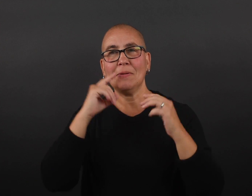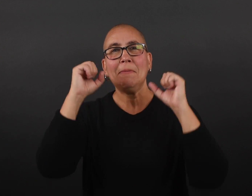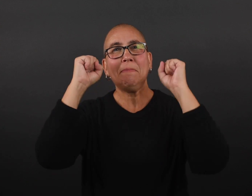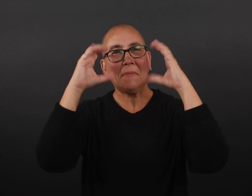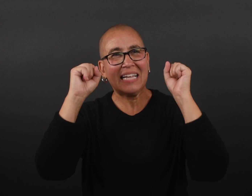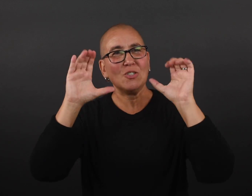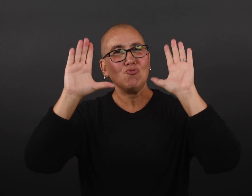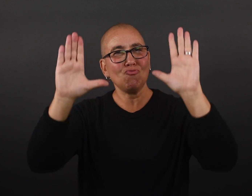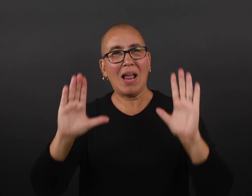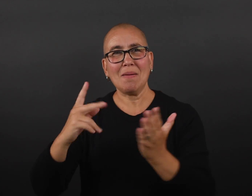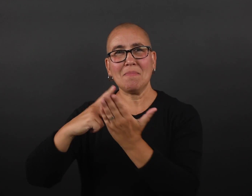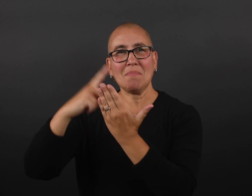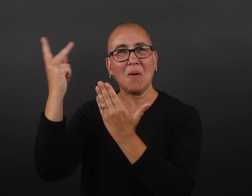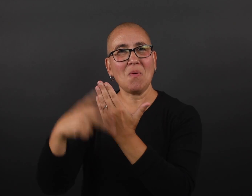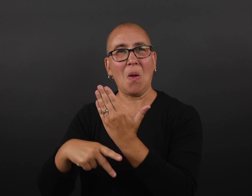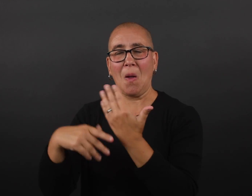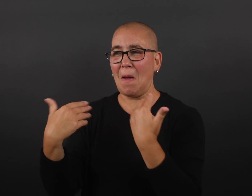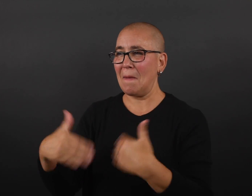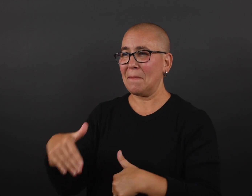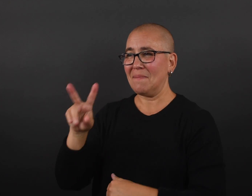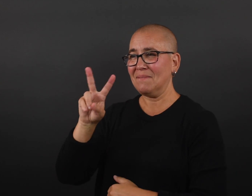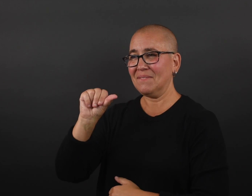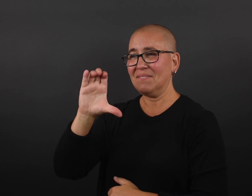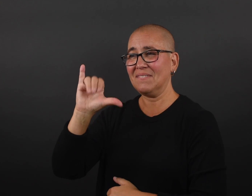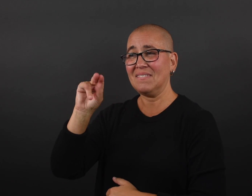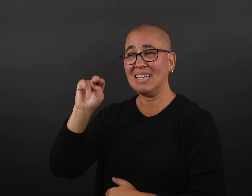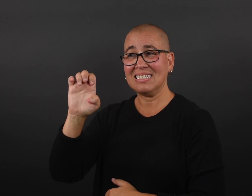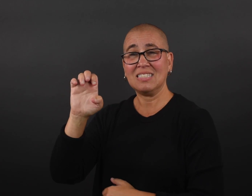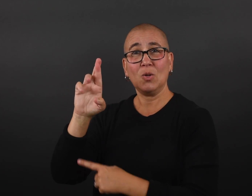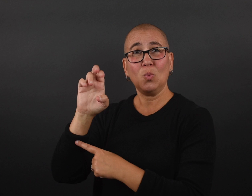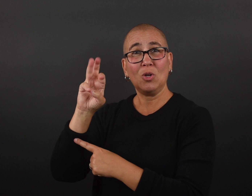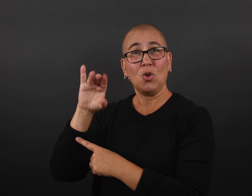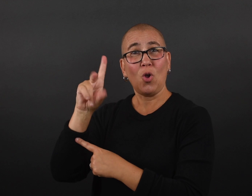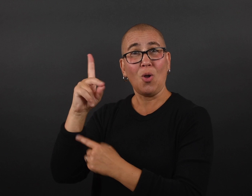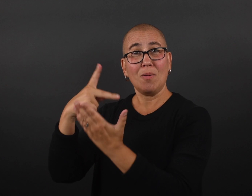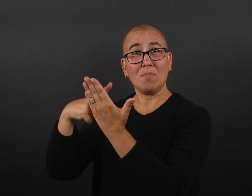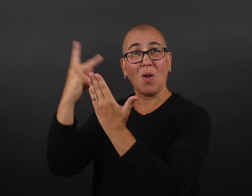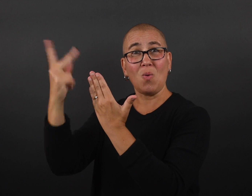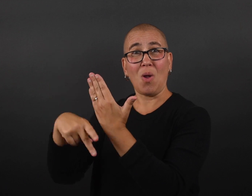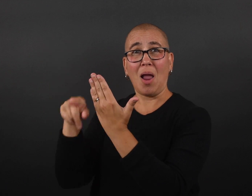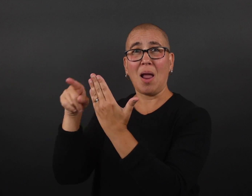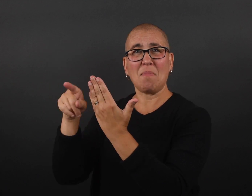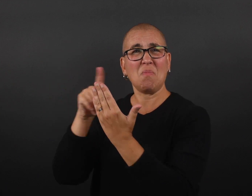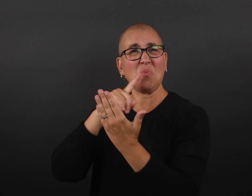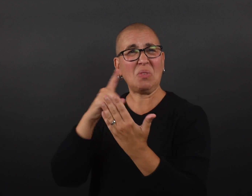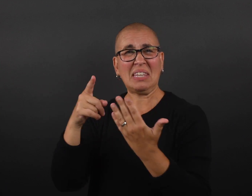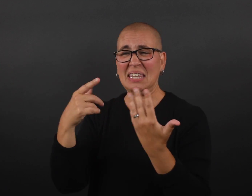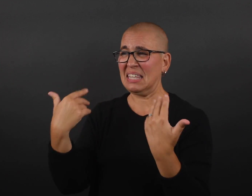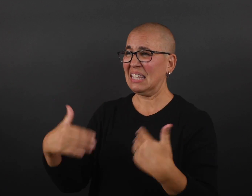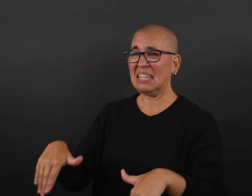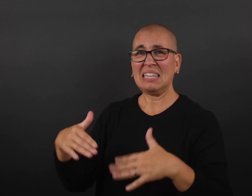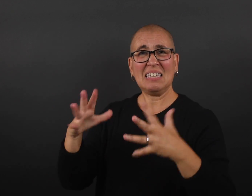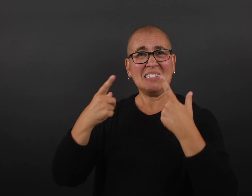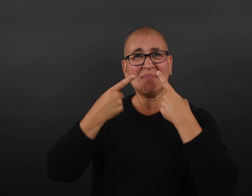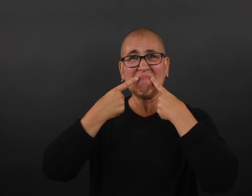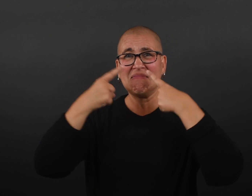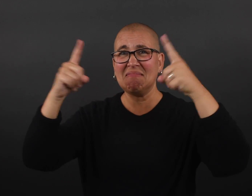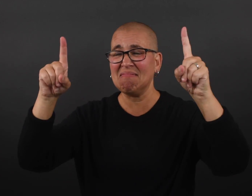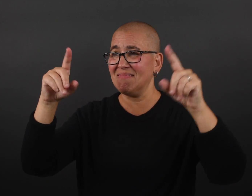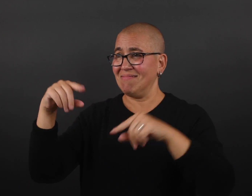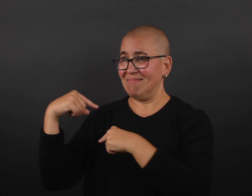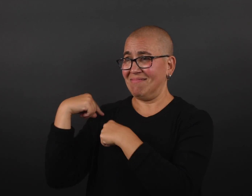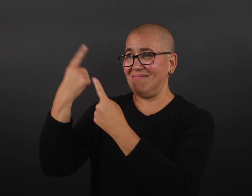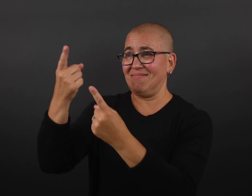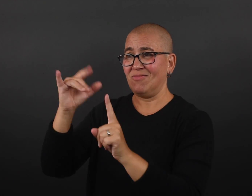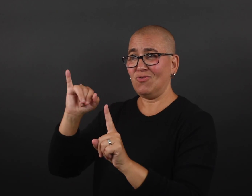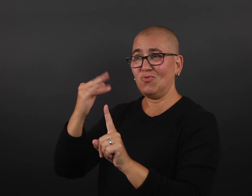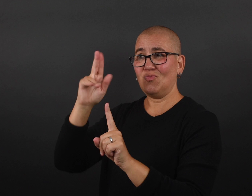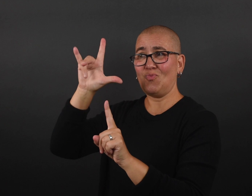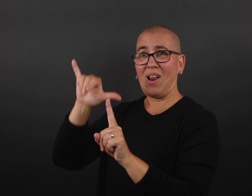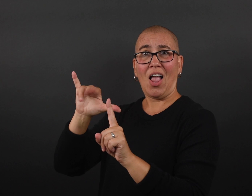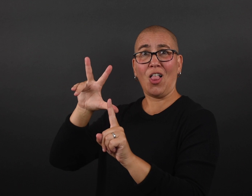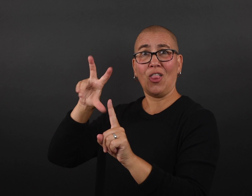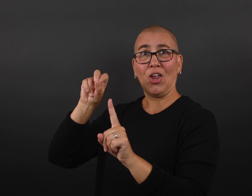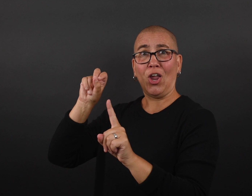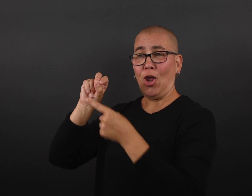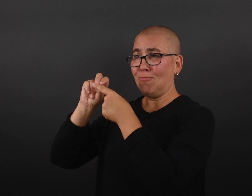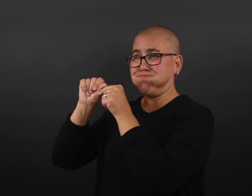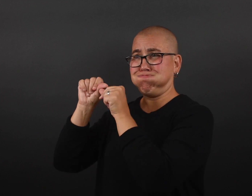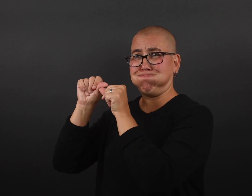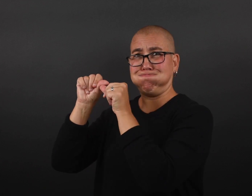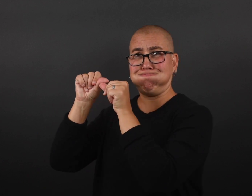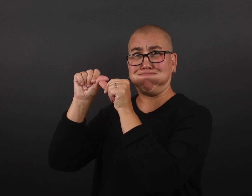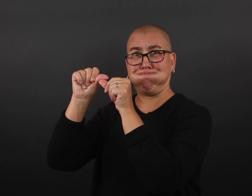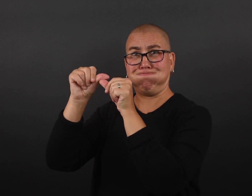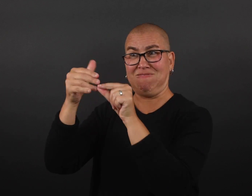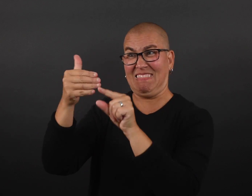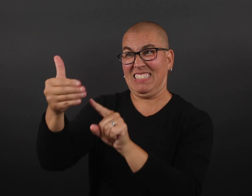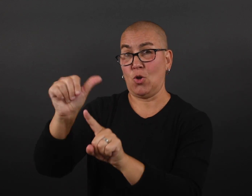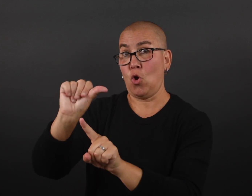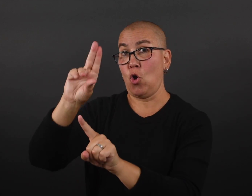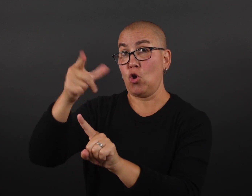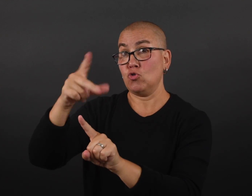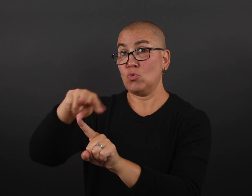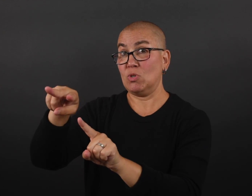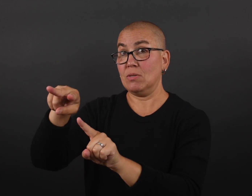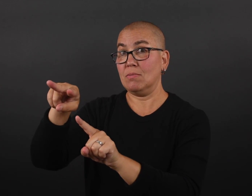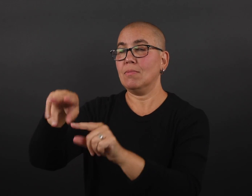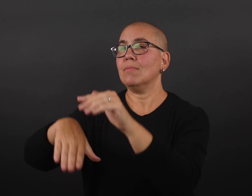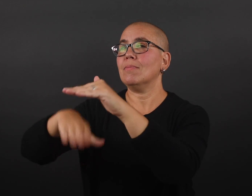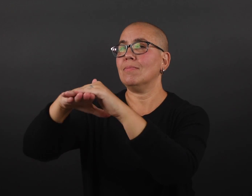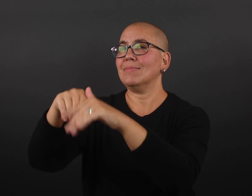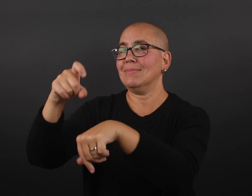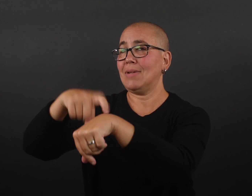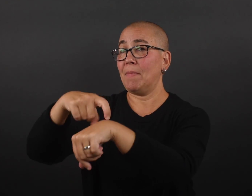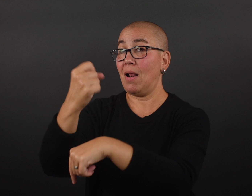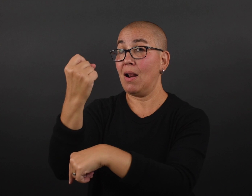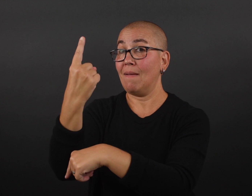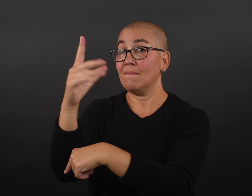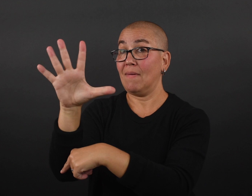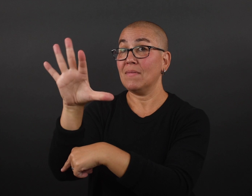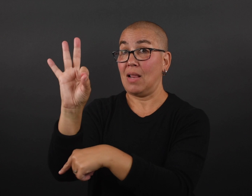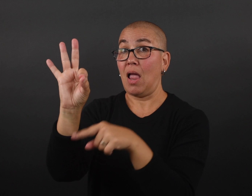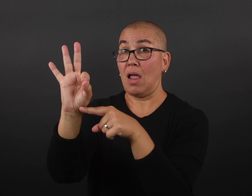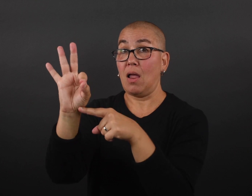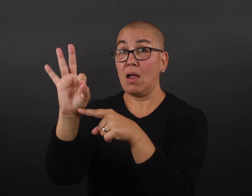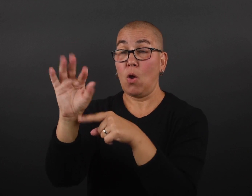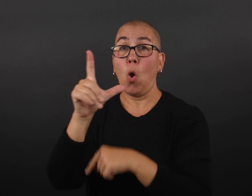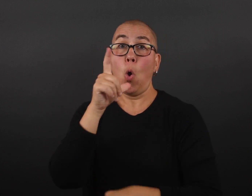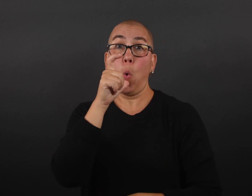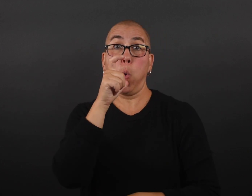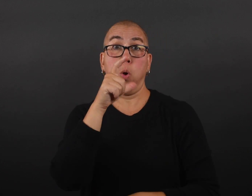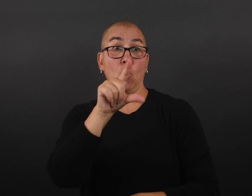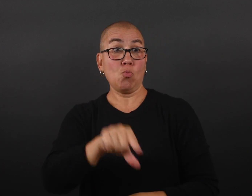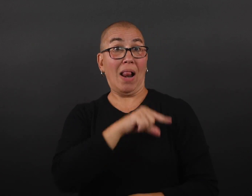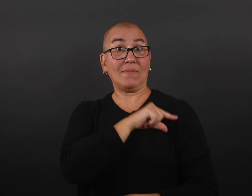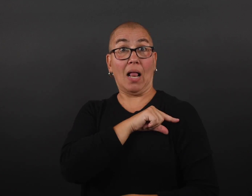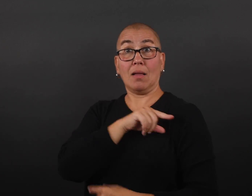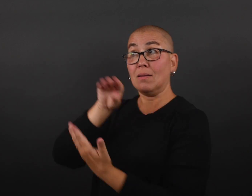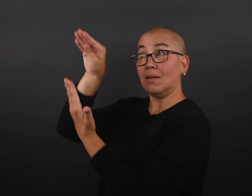Minnesotans 12 years of age and older who have received their first dose of the COVID-19